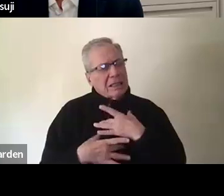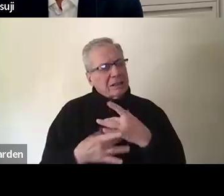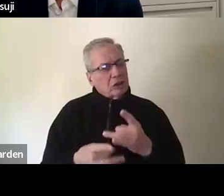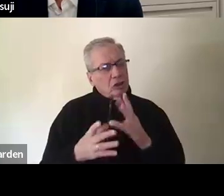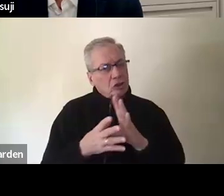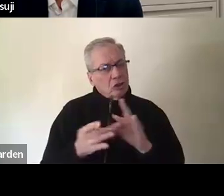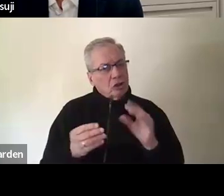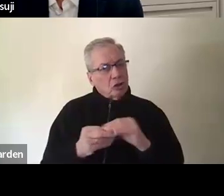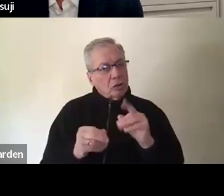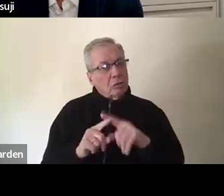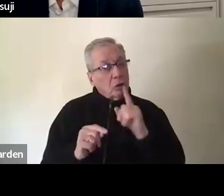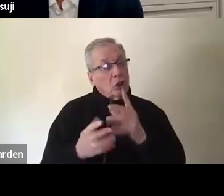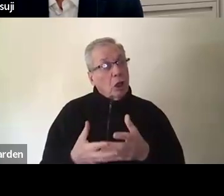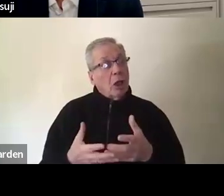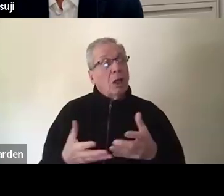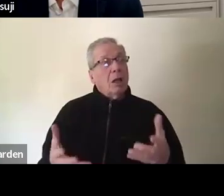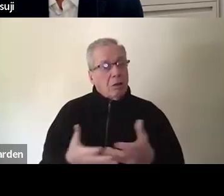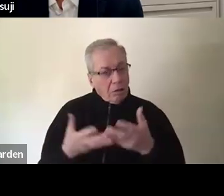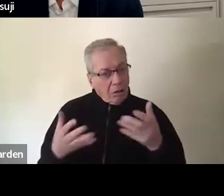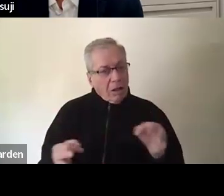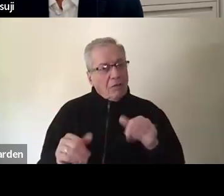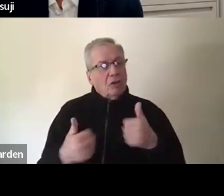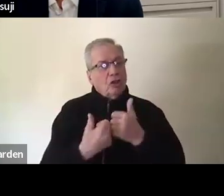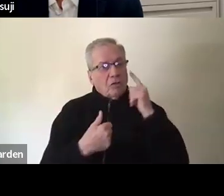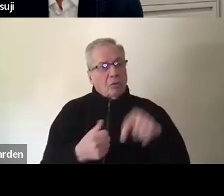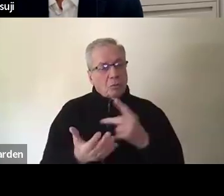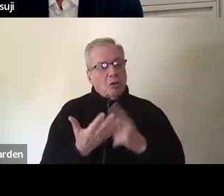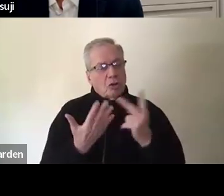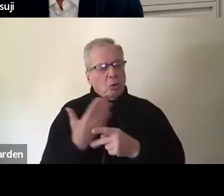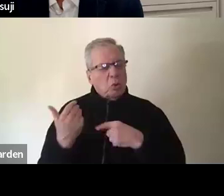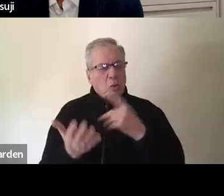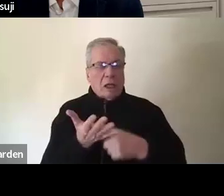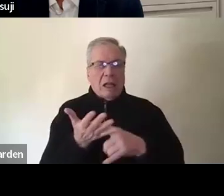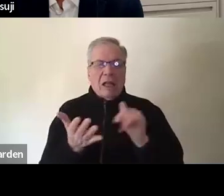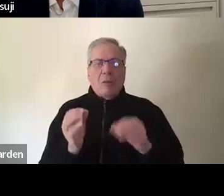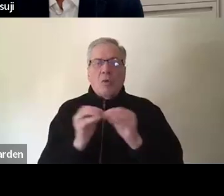and lots and lots of challenges for my program and we can talk about that a little bit later. But we